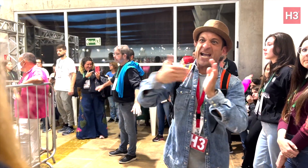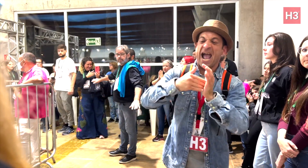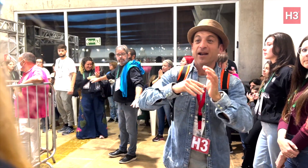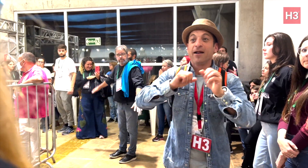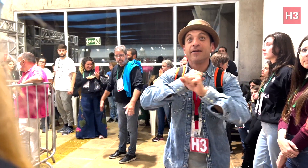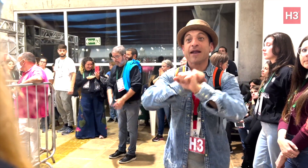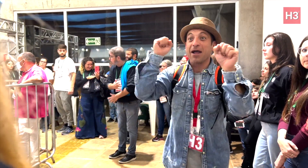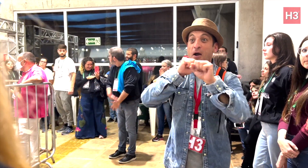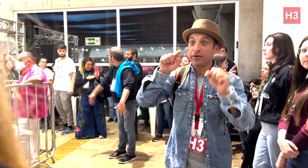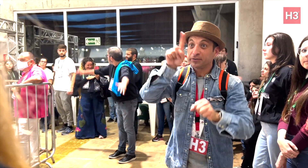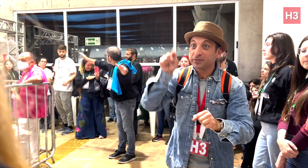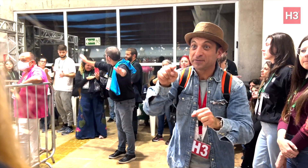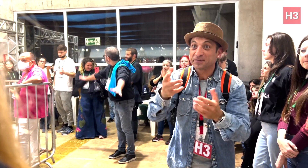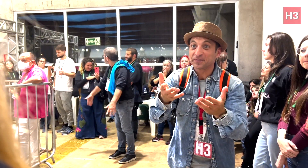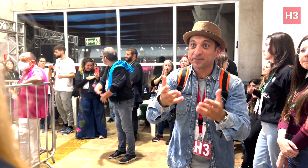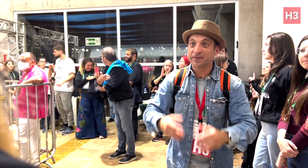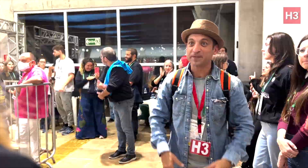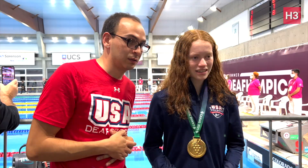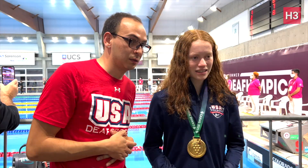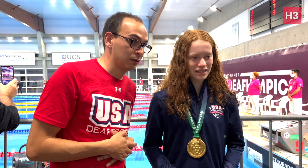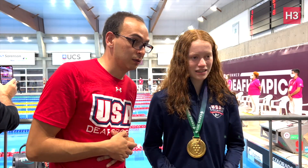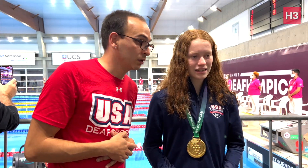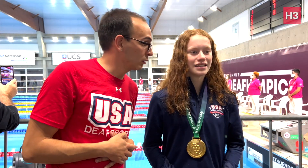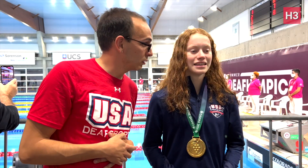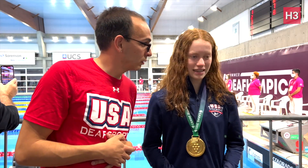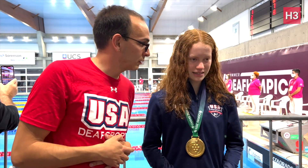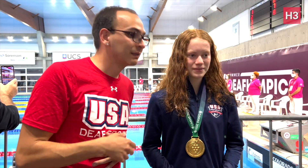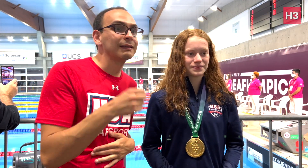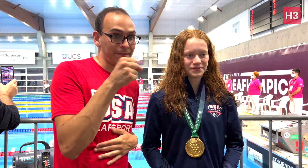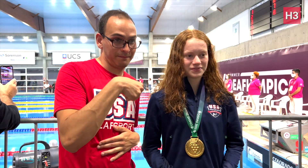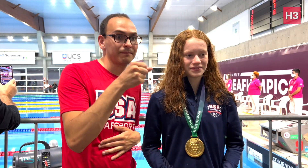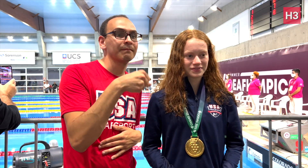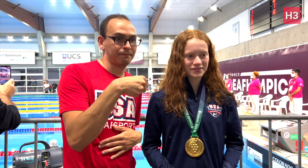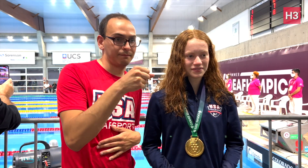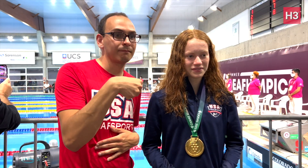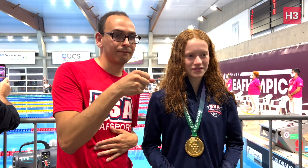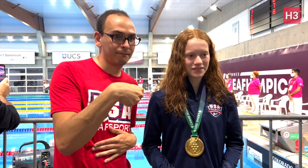at the next Summer Deaflympics? Yes.